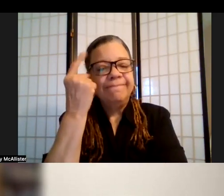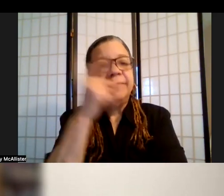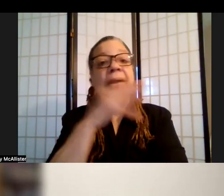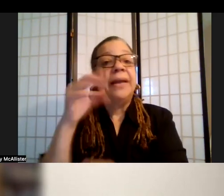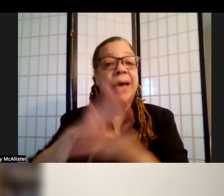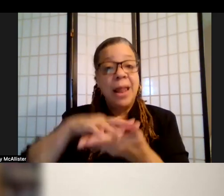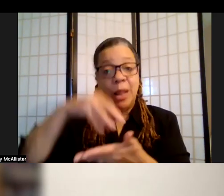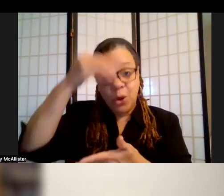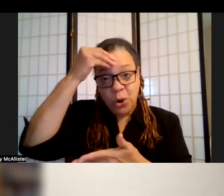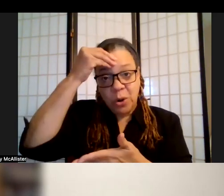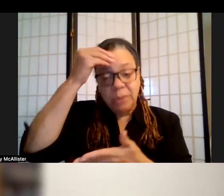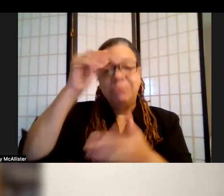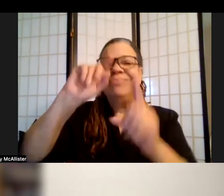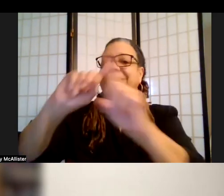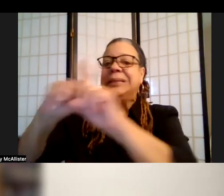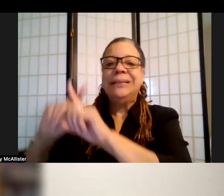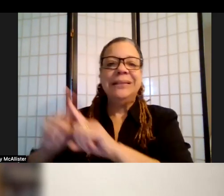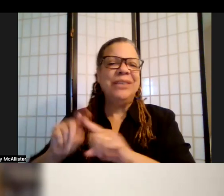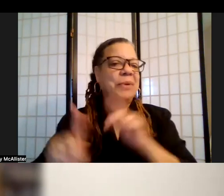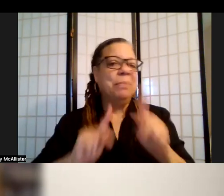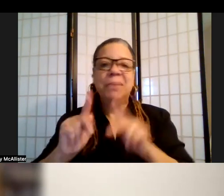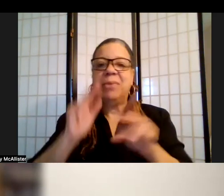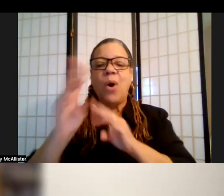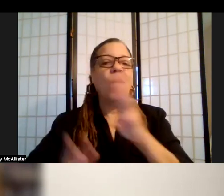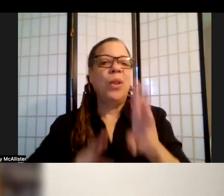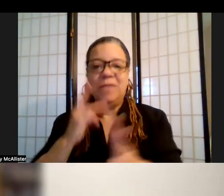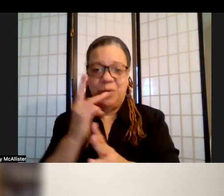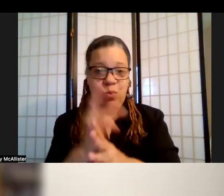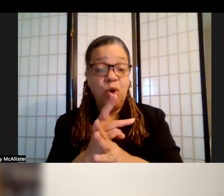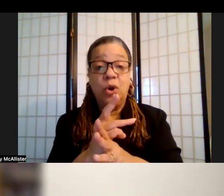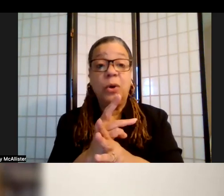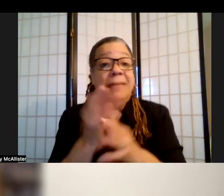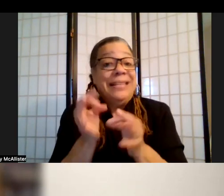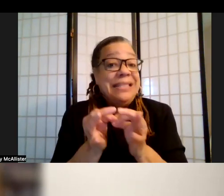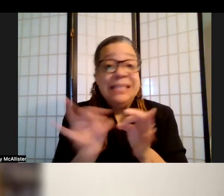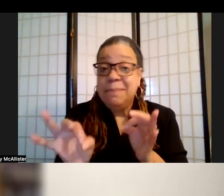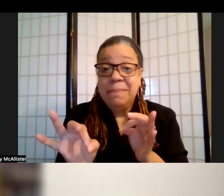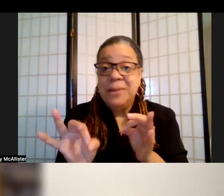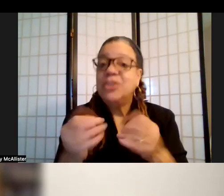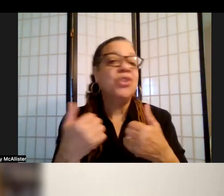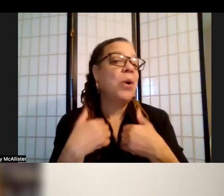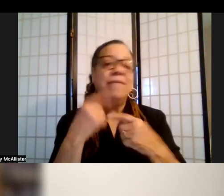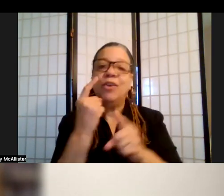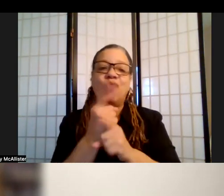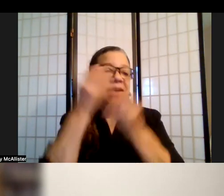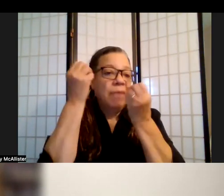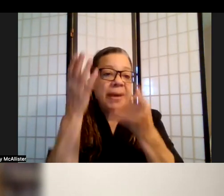there are many people in many parts of the world who simply don't have the right information, they do not have a doctor to